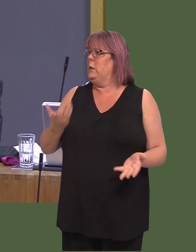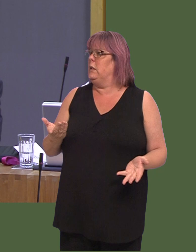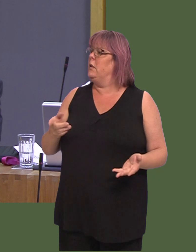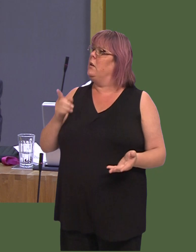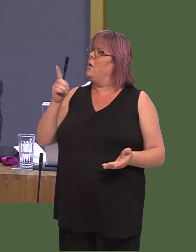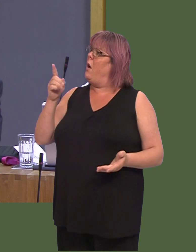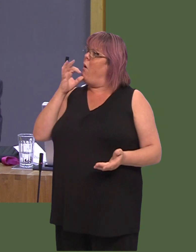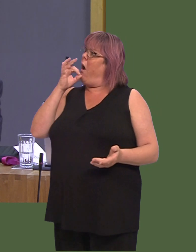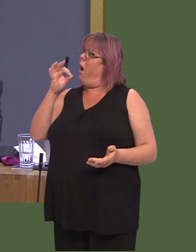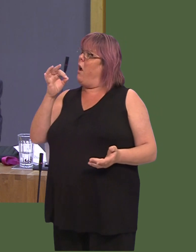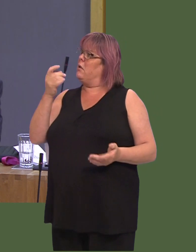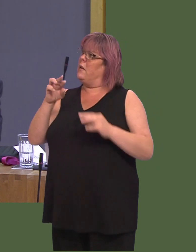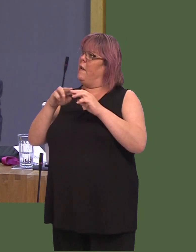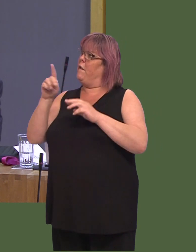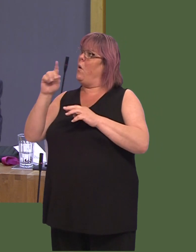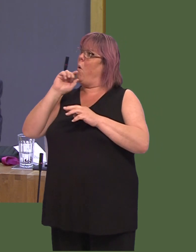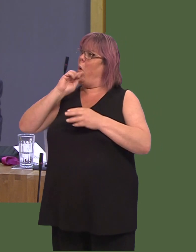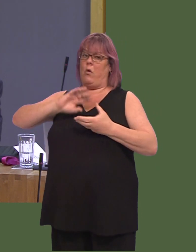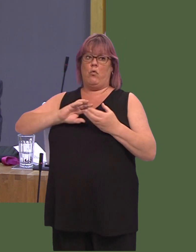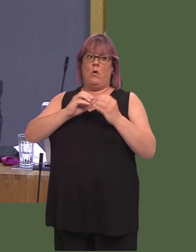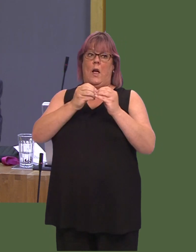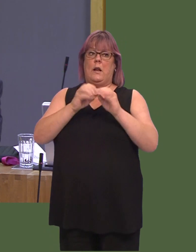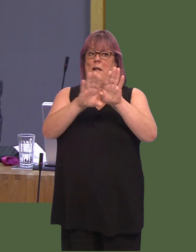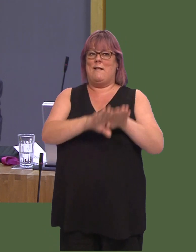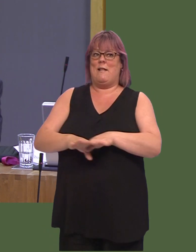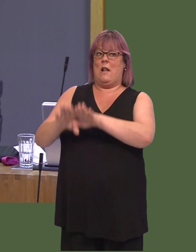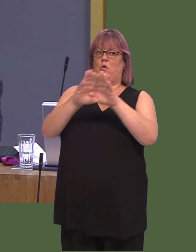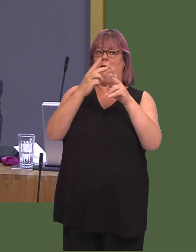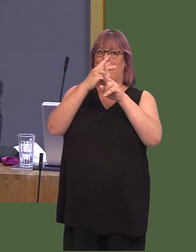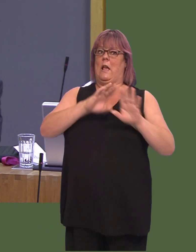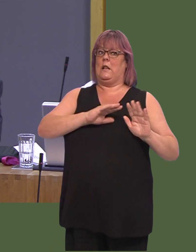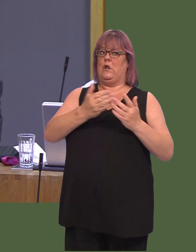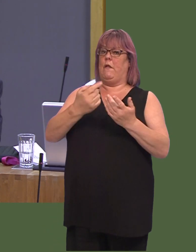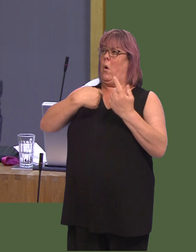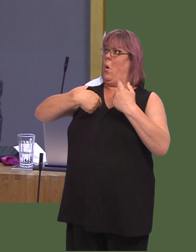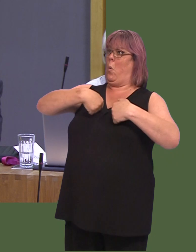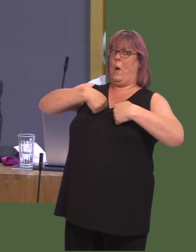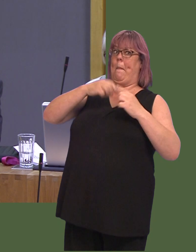It's in your gift, First Minister, to create the national care service that Plaid Cymru